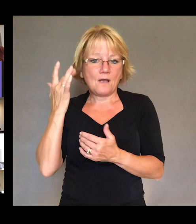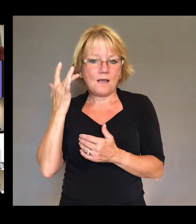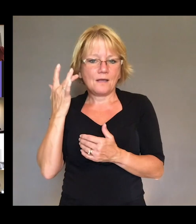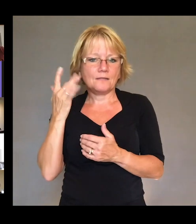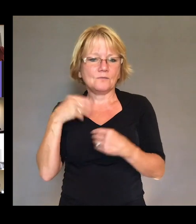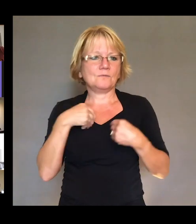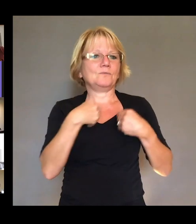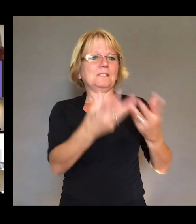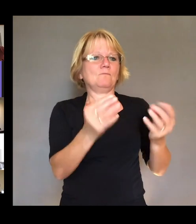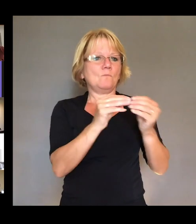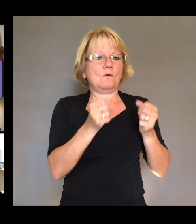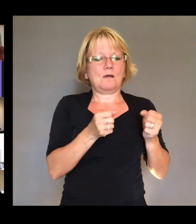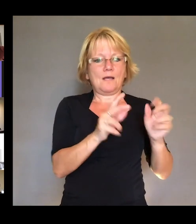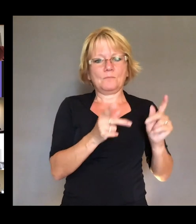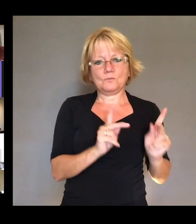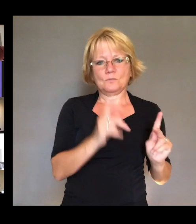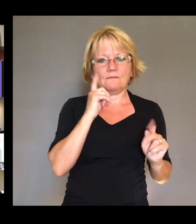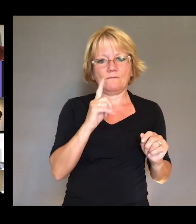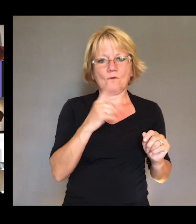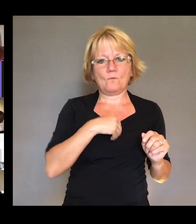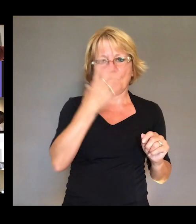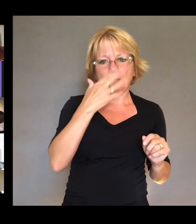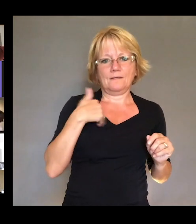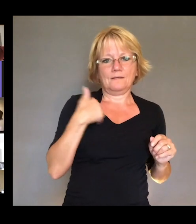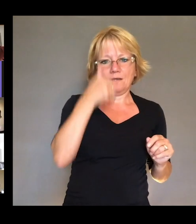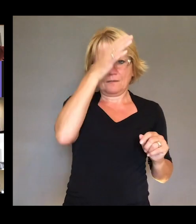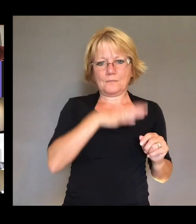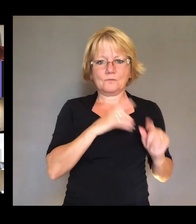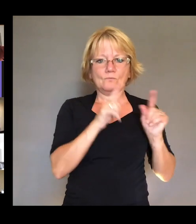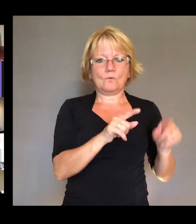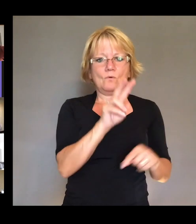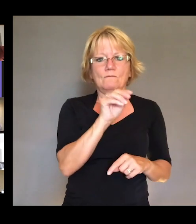for more opportunities for white young men to go to vote.